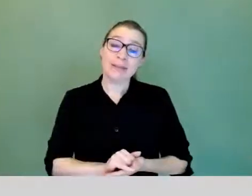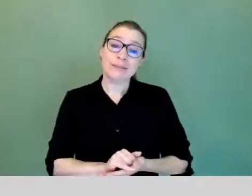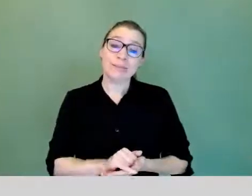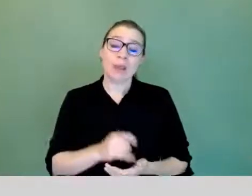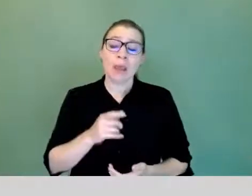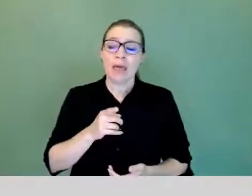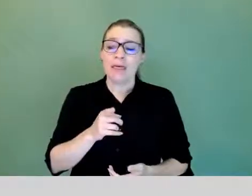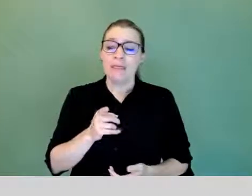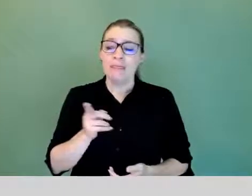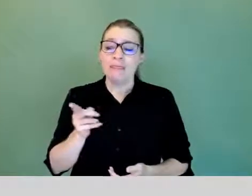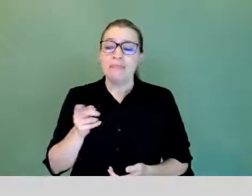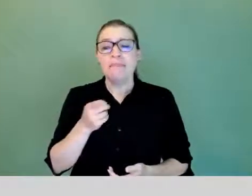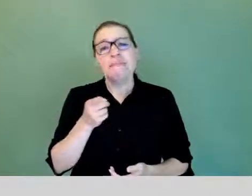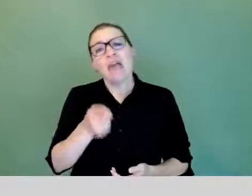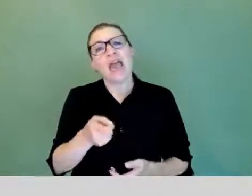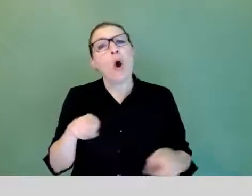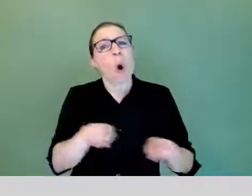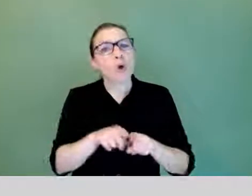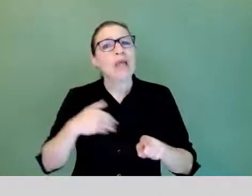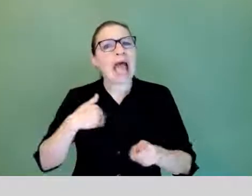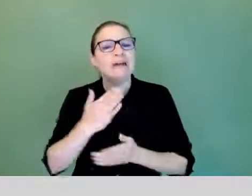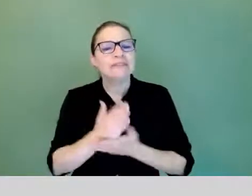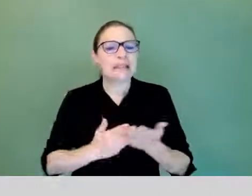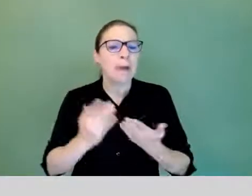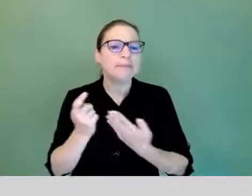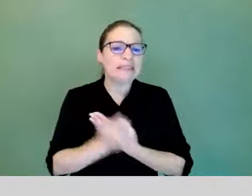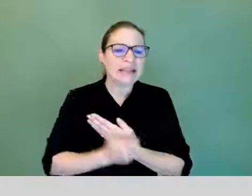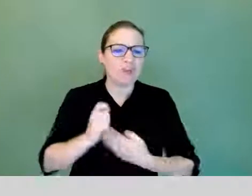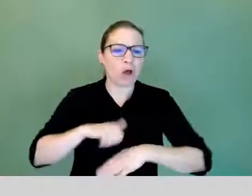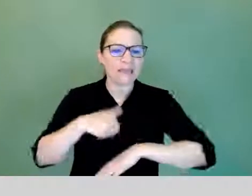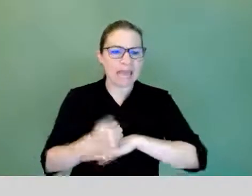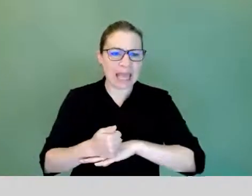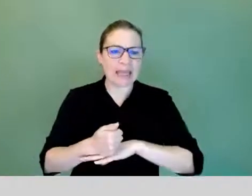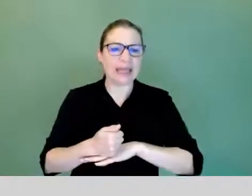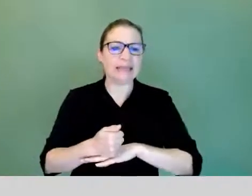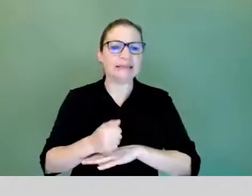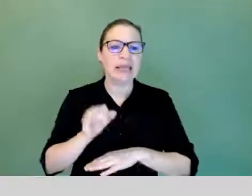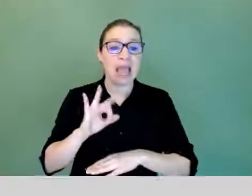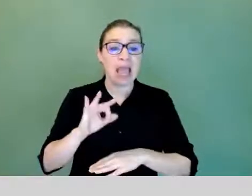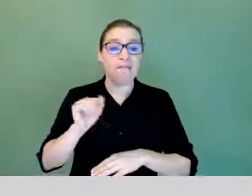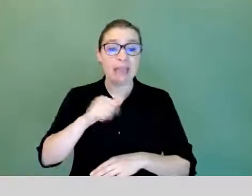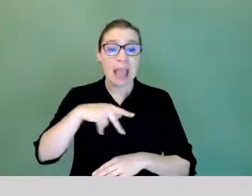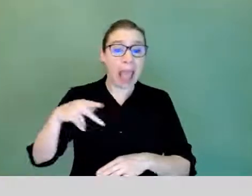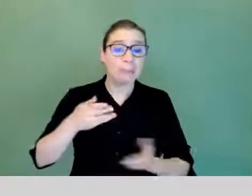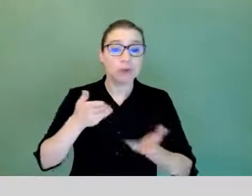they also have some default settings. When the application is set with the default configuration,